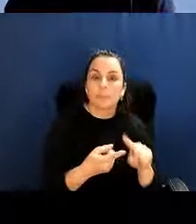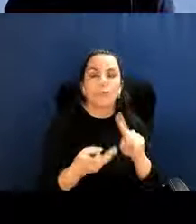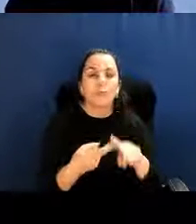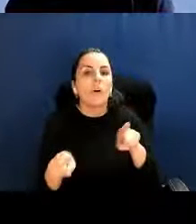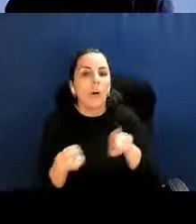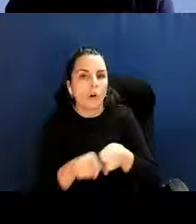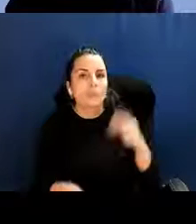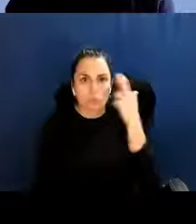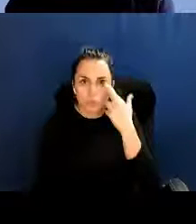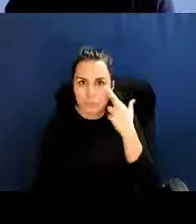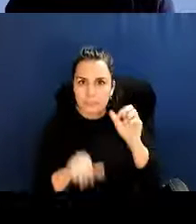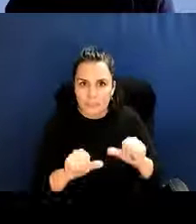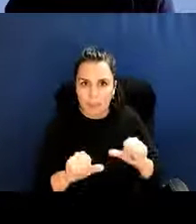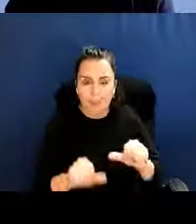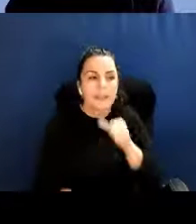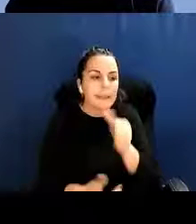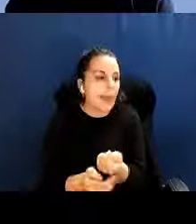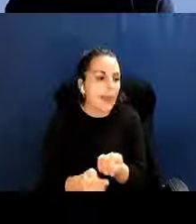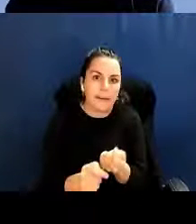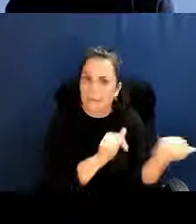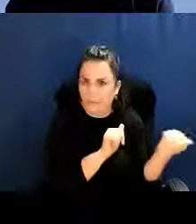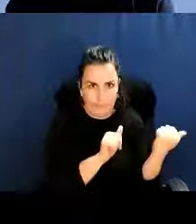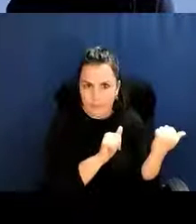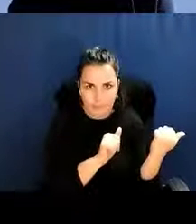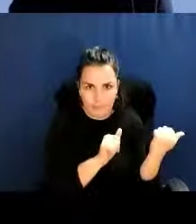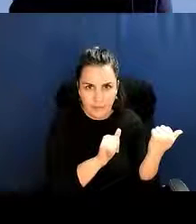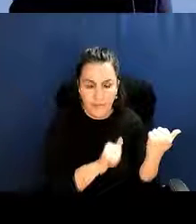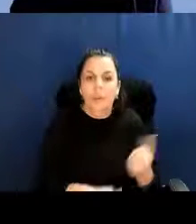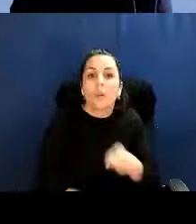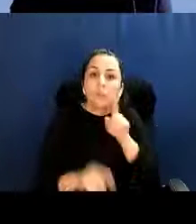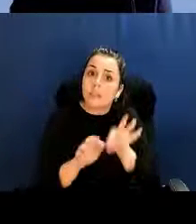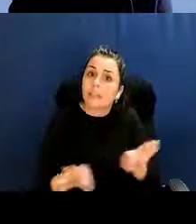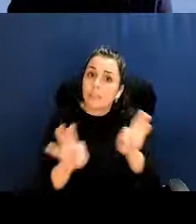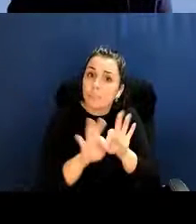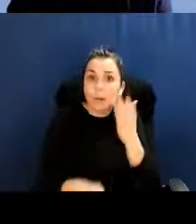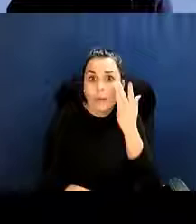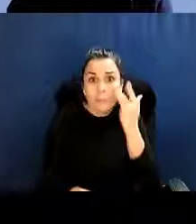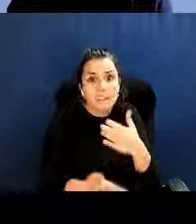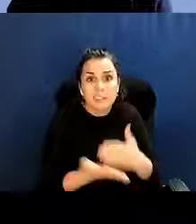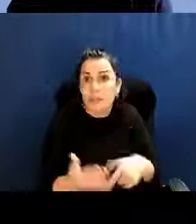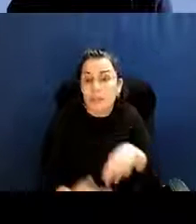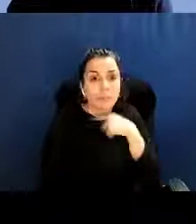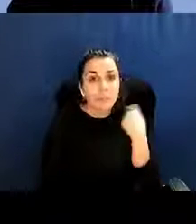This is a very important consideration because some risks cannot be eliminated completely.